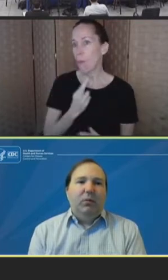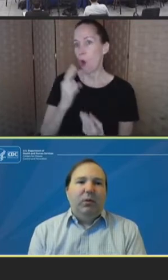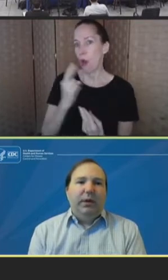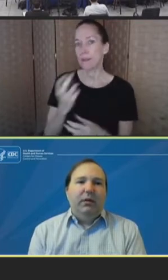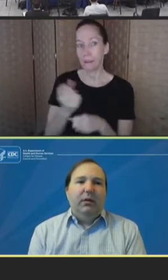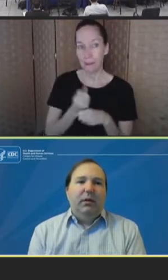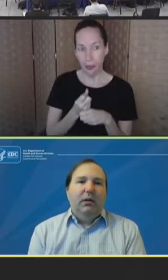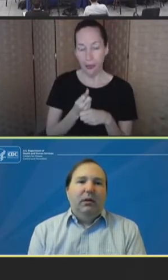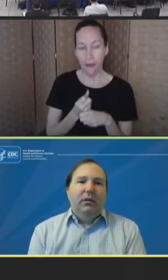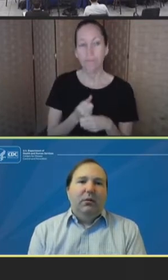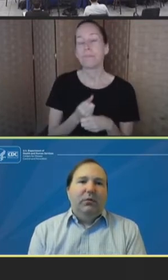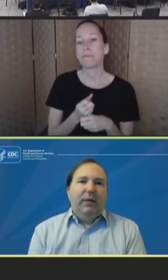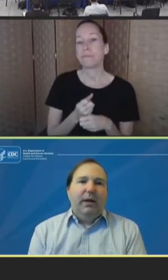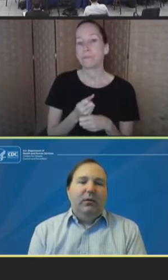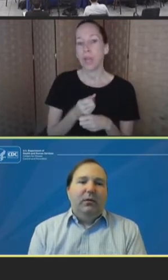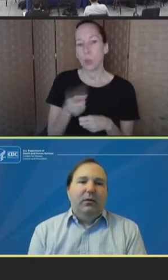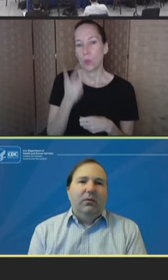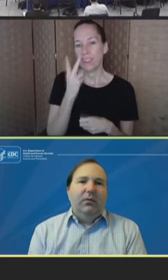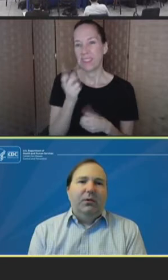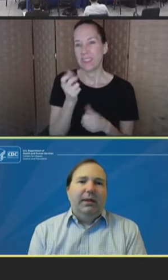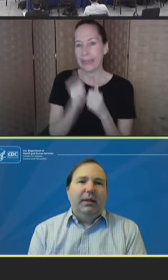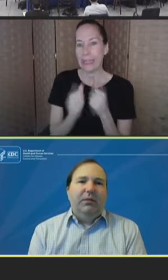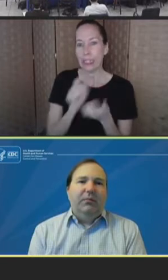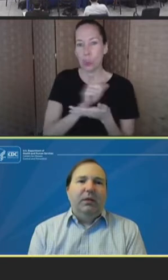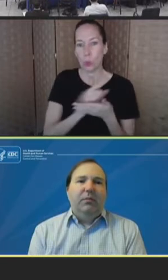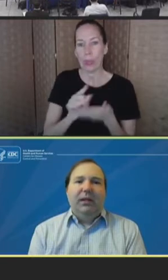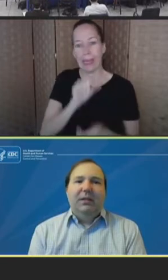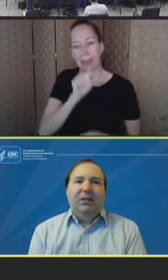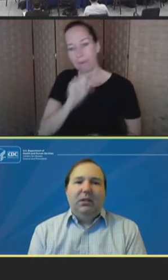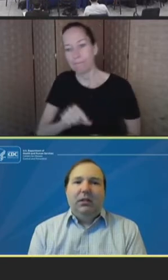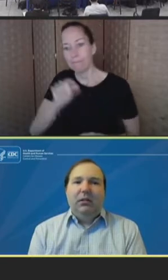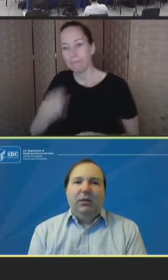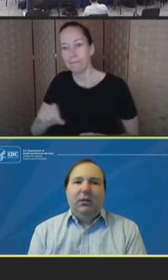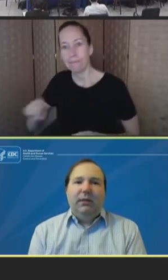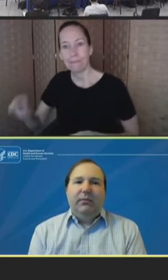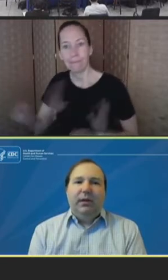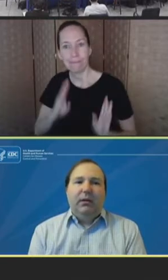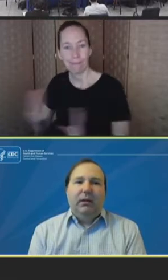week. And so as a reminder, the first case of monkeypox disease was identified in the